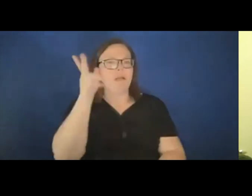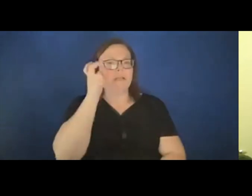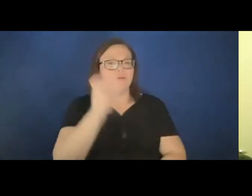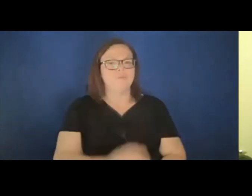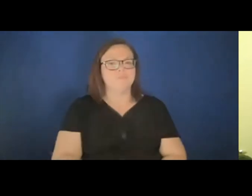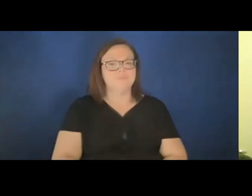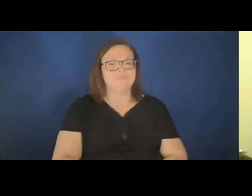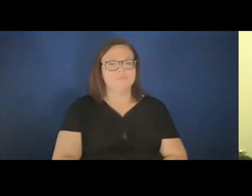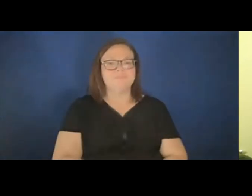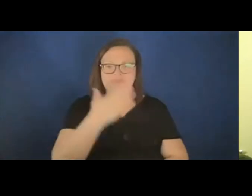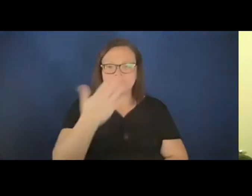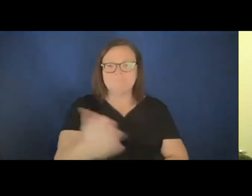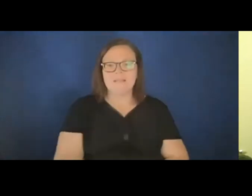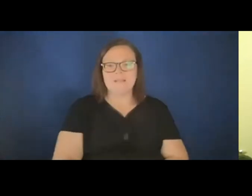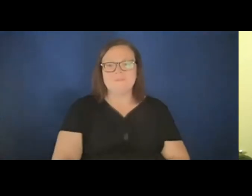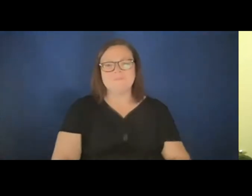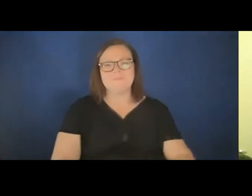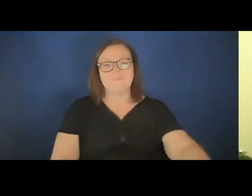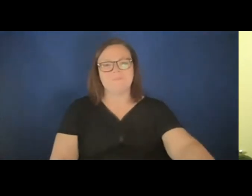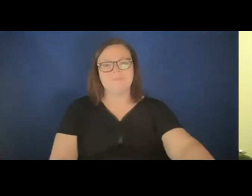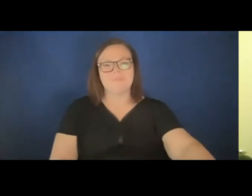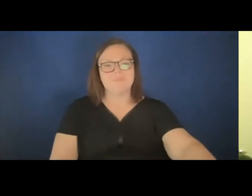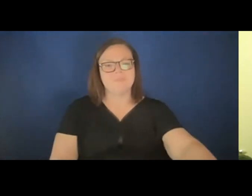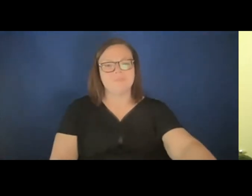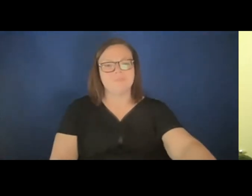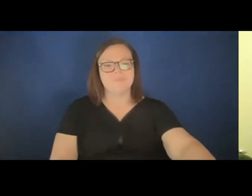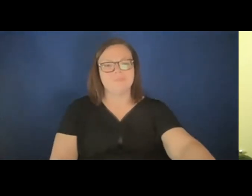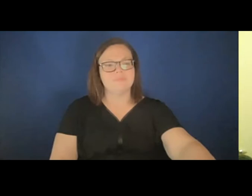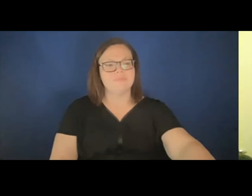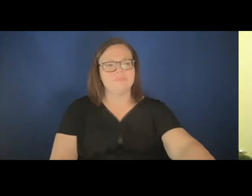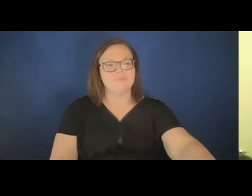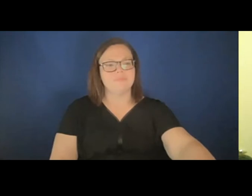Thank you.